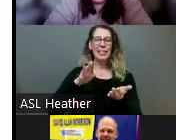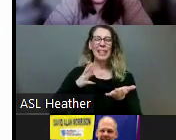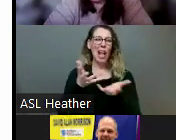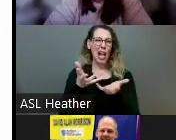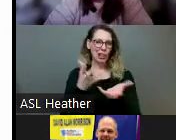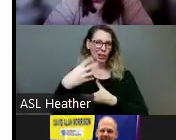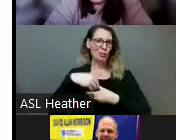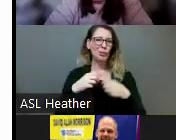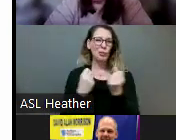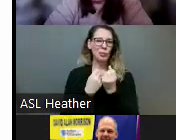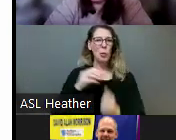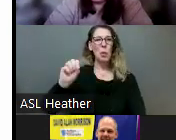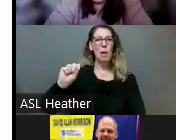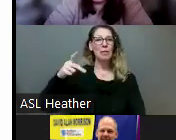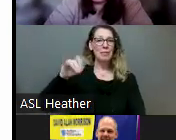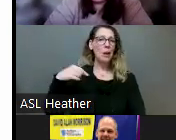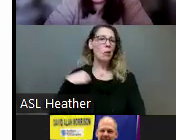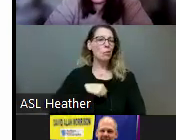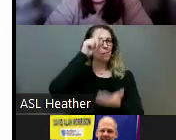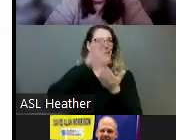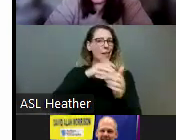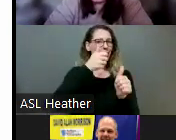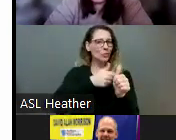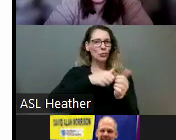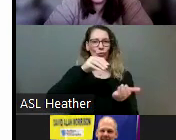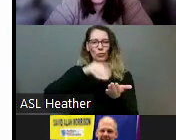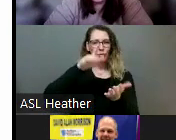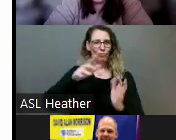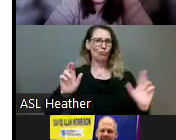and at OSPI, we believe each student needs to be prepared for post-secondary pathways,